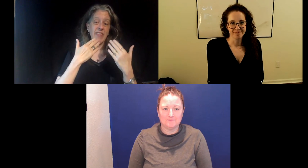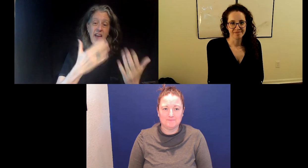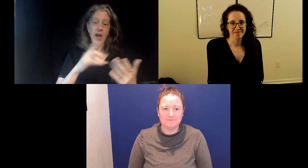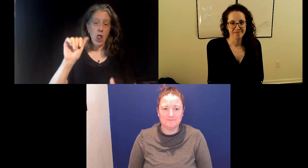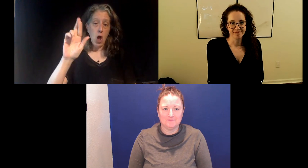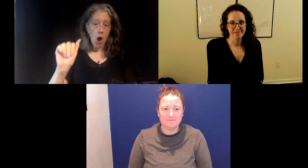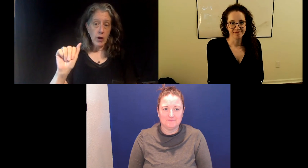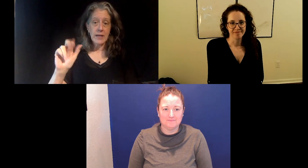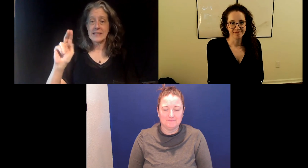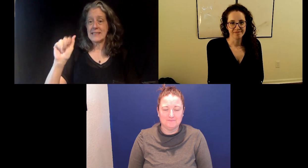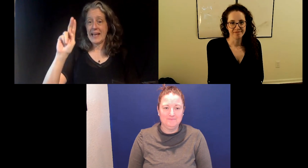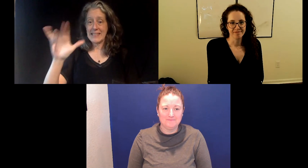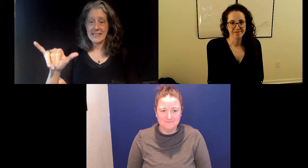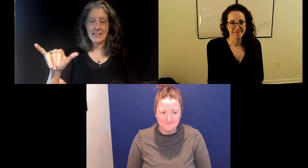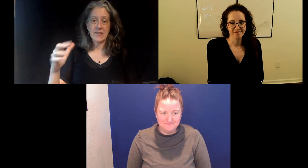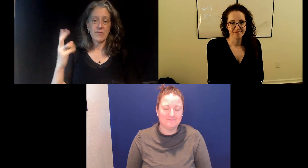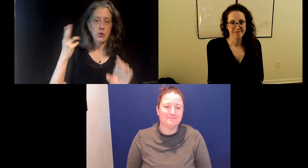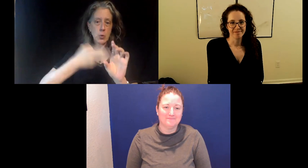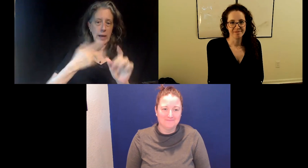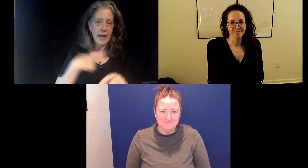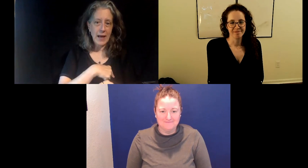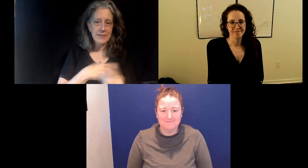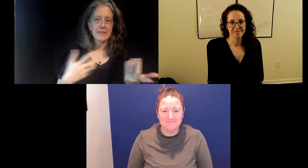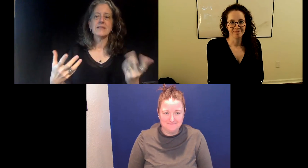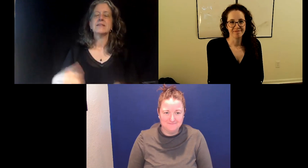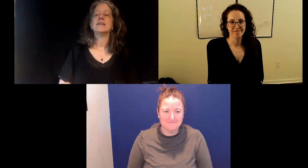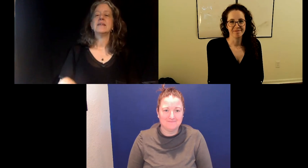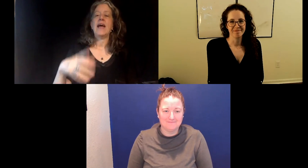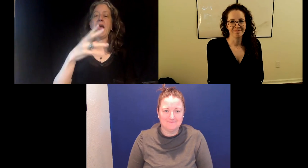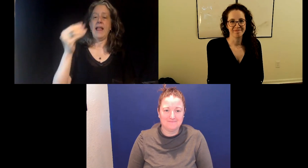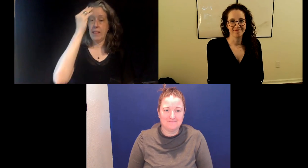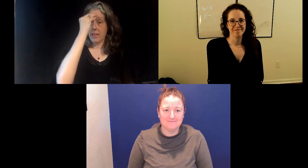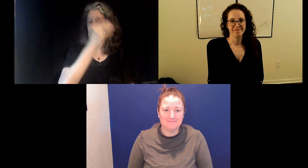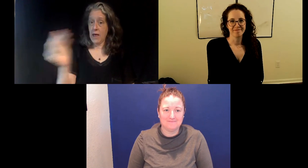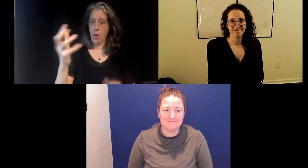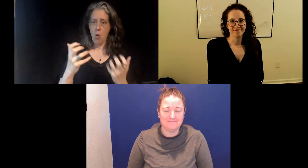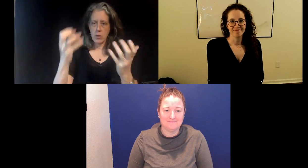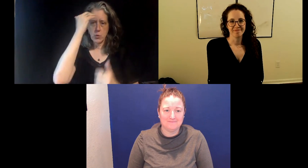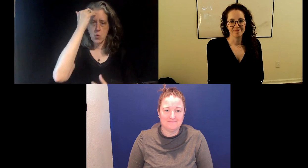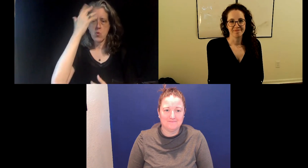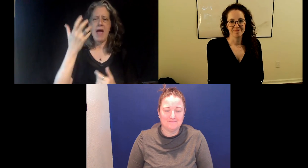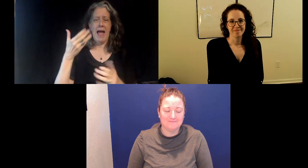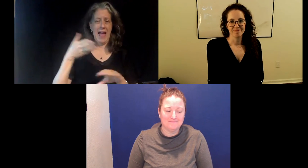and really a really big thank you to laura nancy thank you so much for joining us and i want to